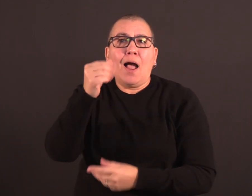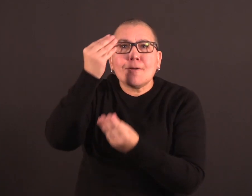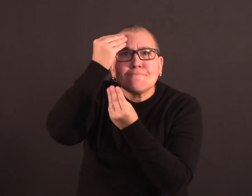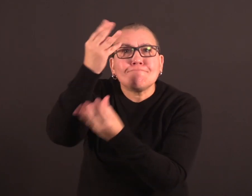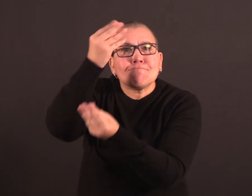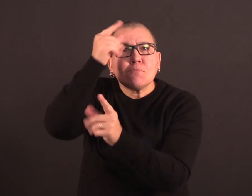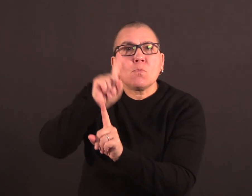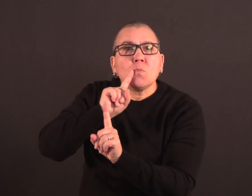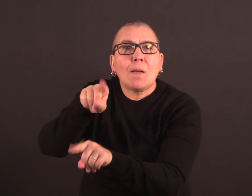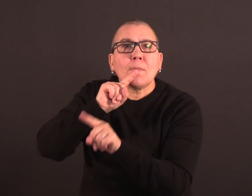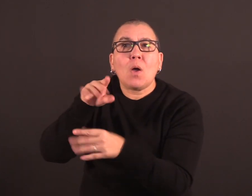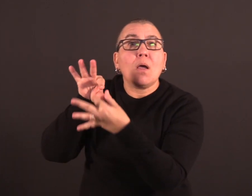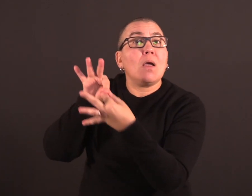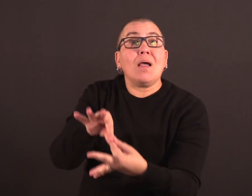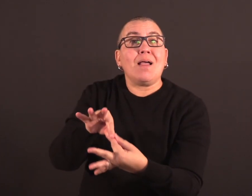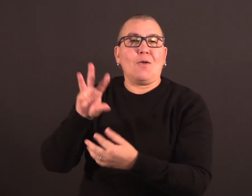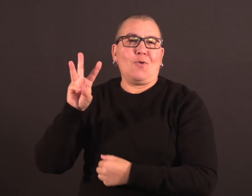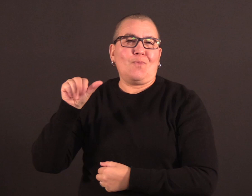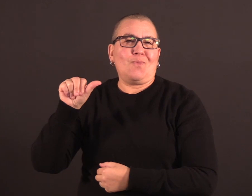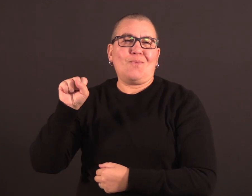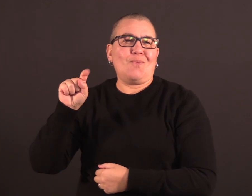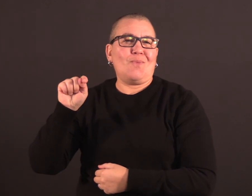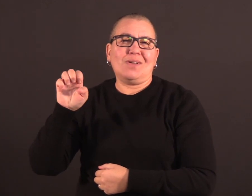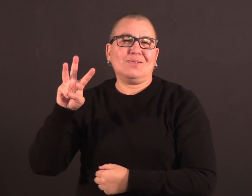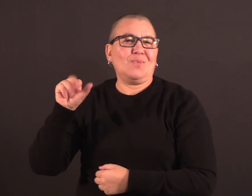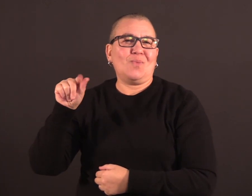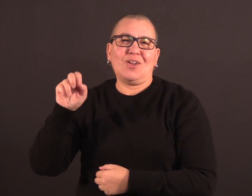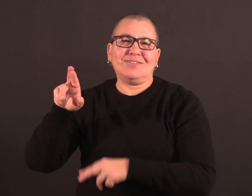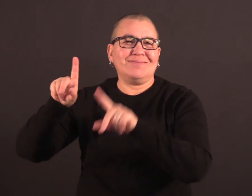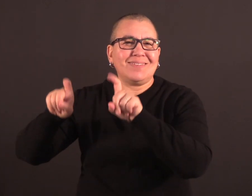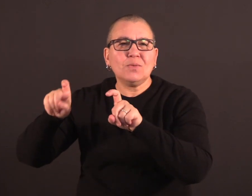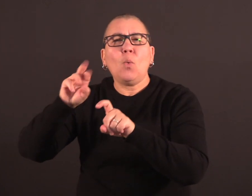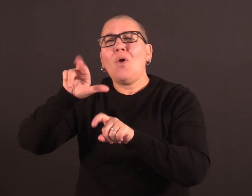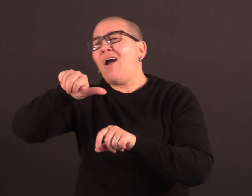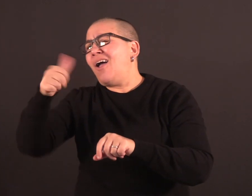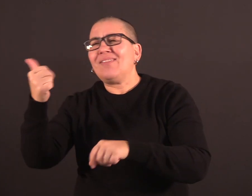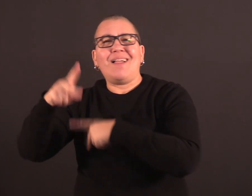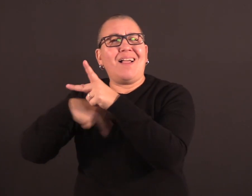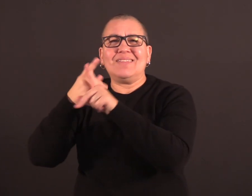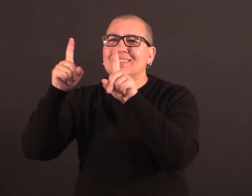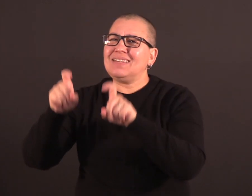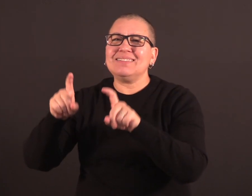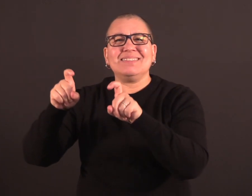For the last several months we have avoided reporting on COVID-19 case data (outside of